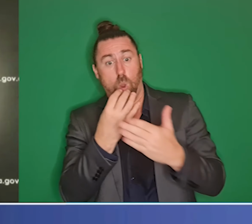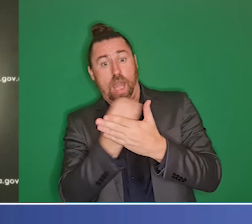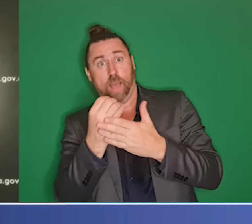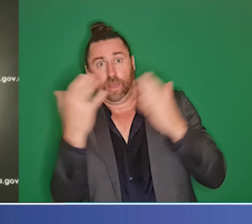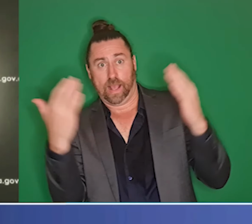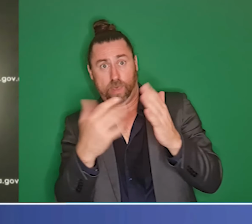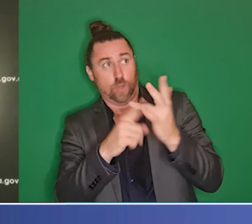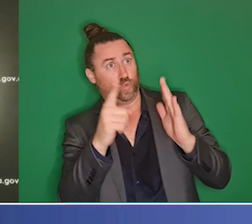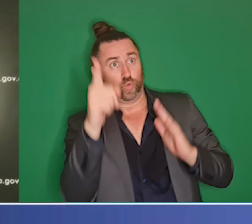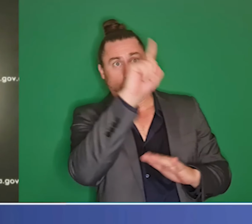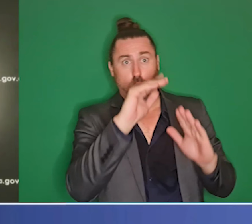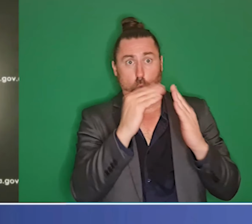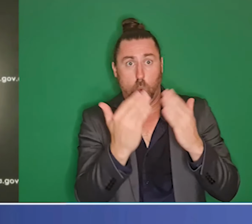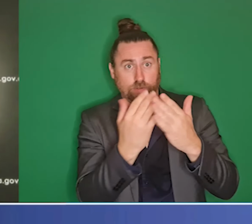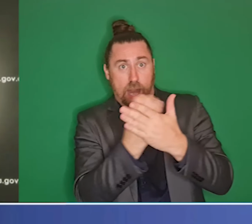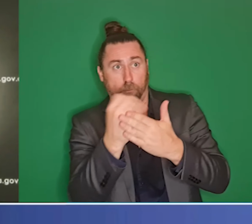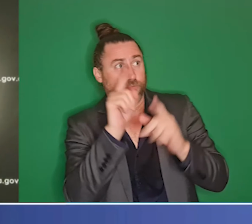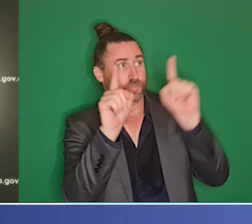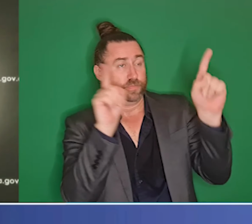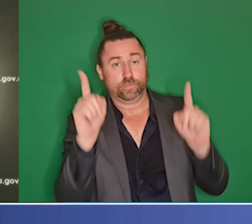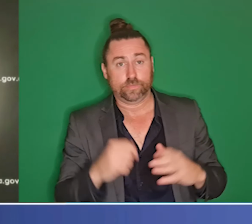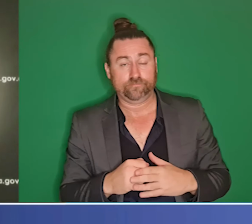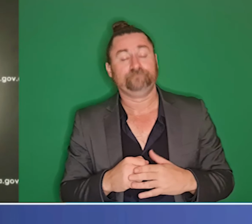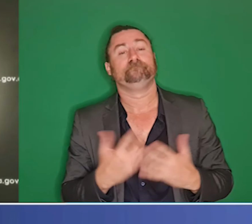The second thing is what we're doing in relation to workforce.